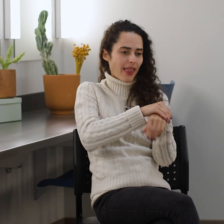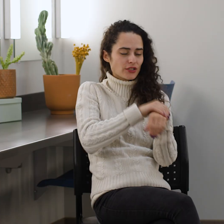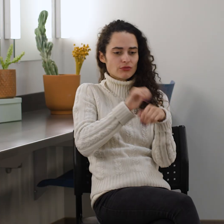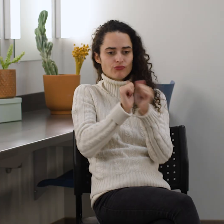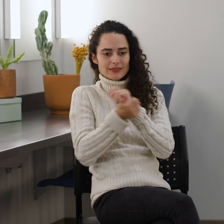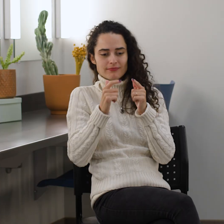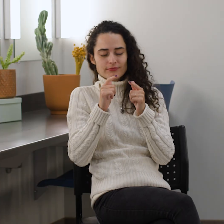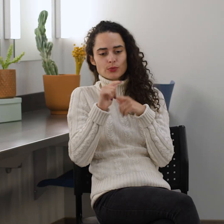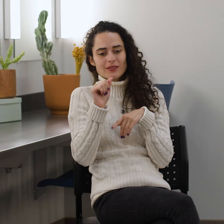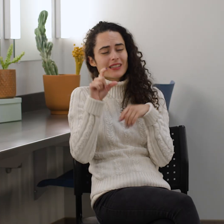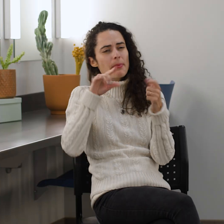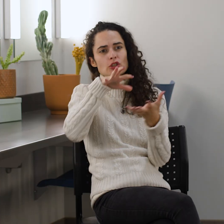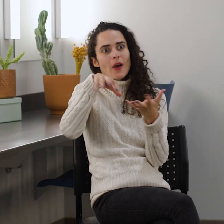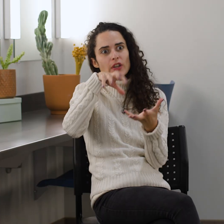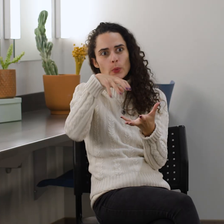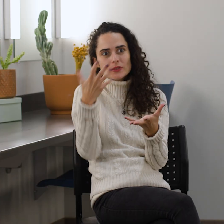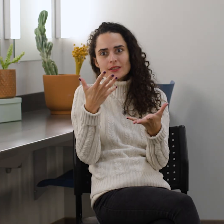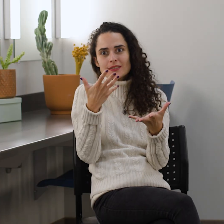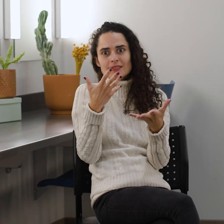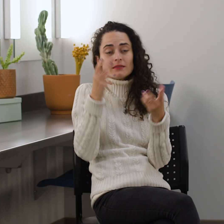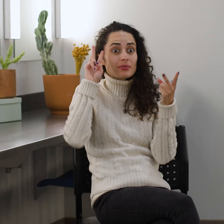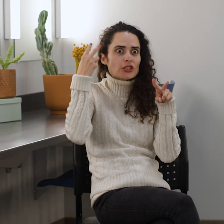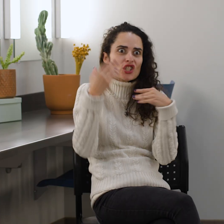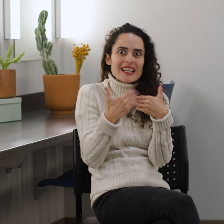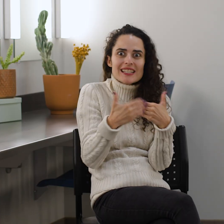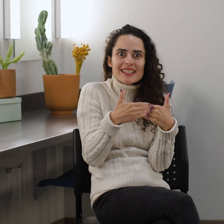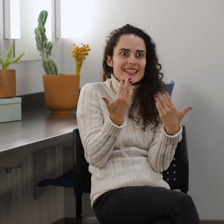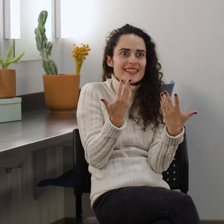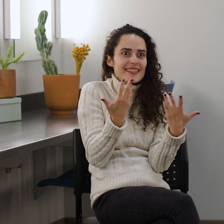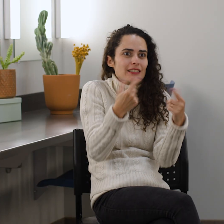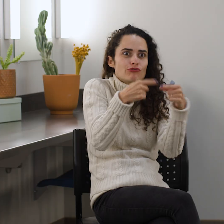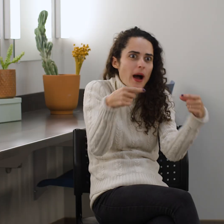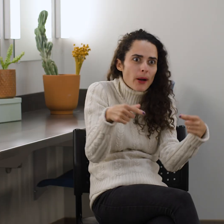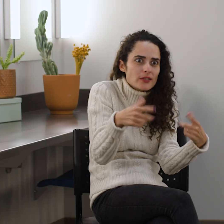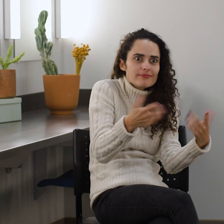translating the English script to ASL can be confusing. It’s easy for misunderstandings to happen because of grammar